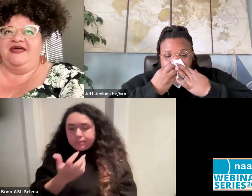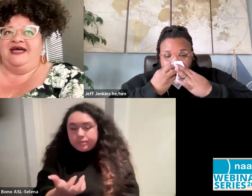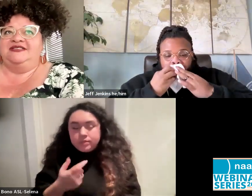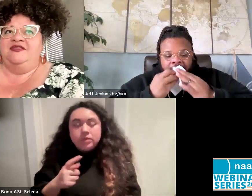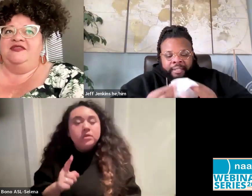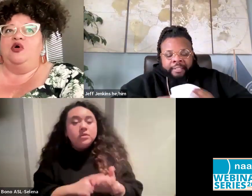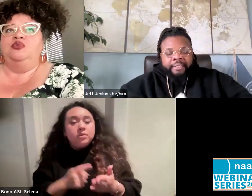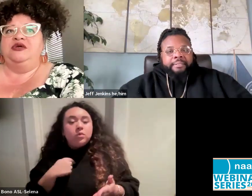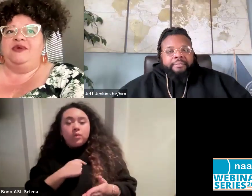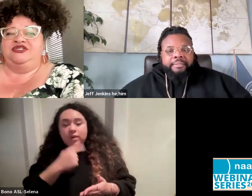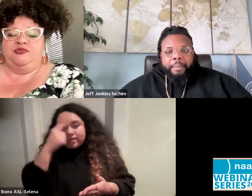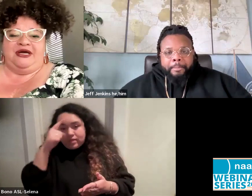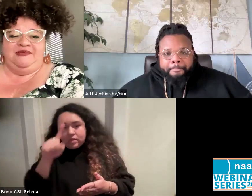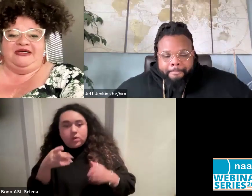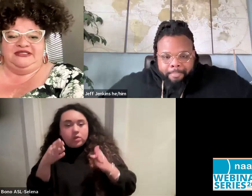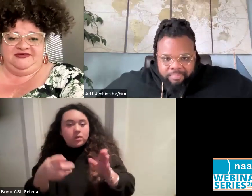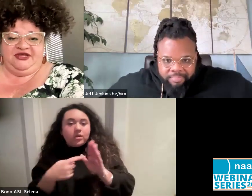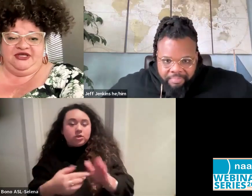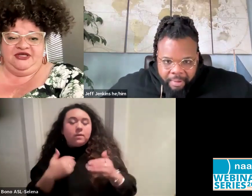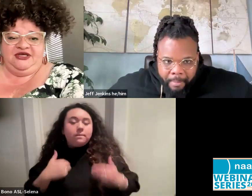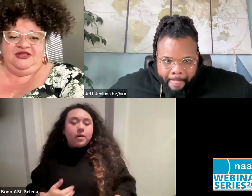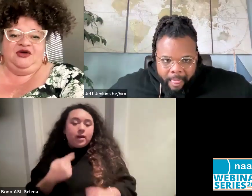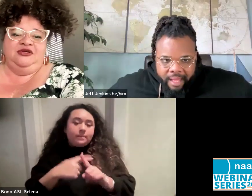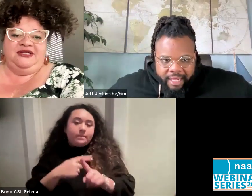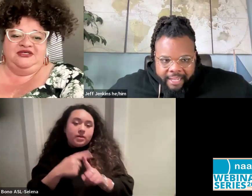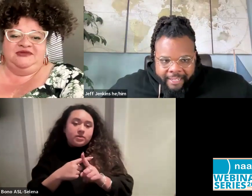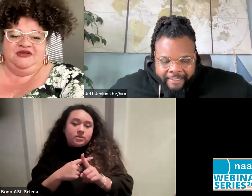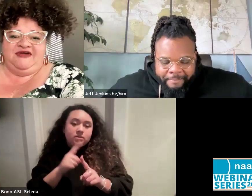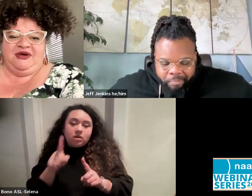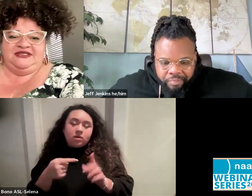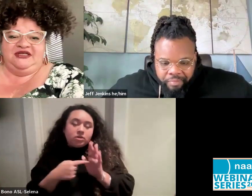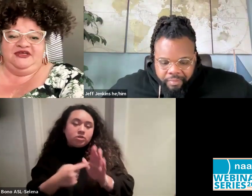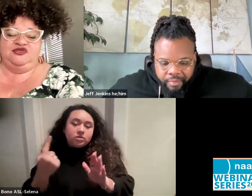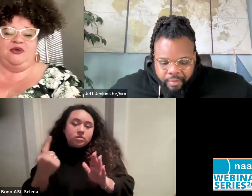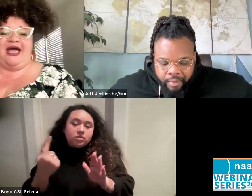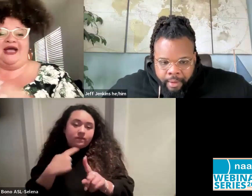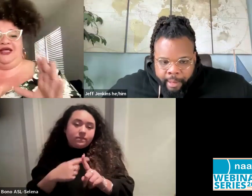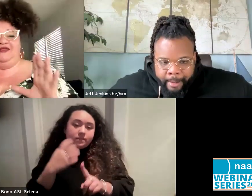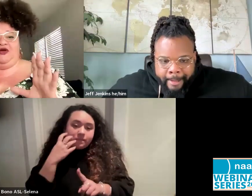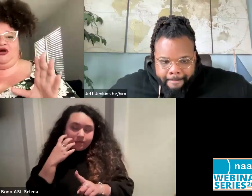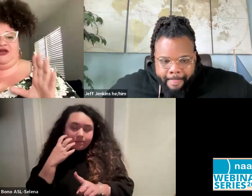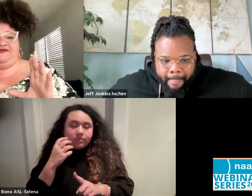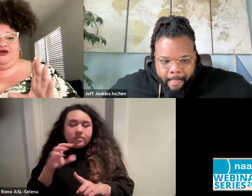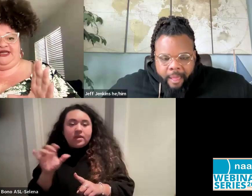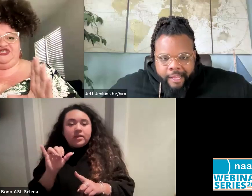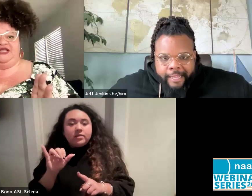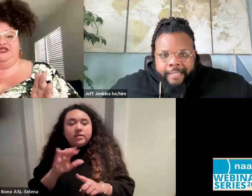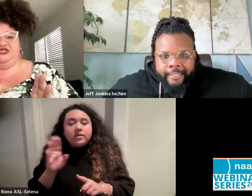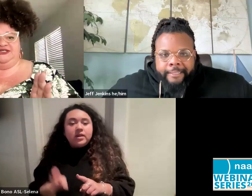that the only way to show body positivity, the only way to show something positive is to act like there are never any challenges.